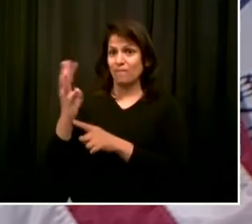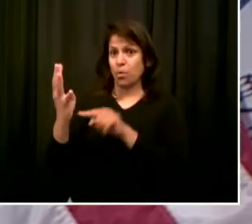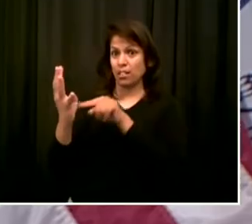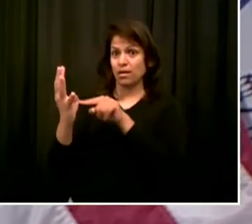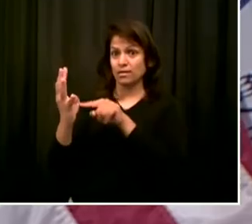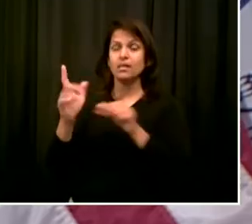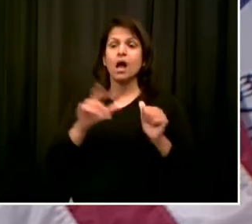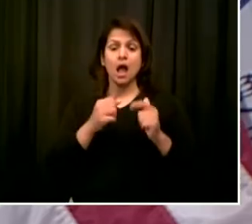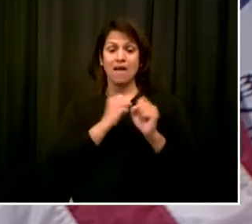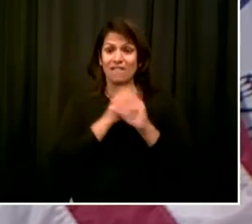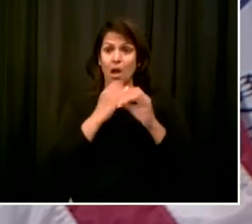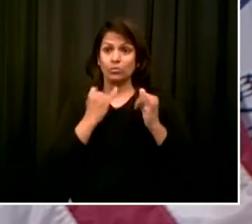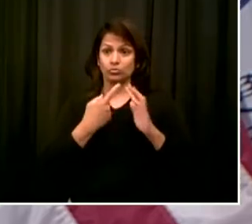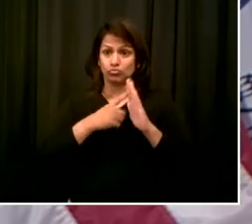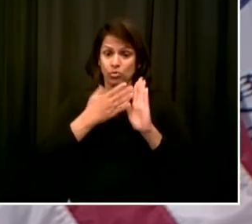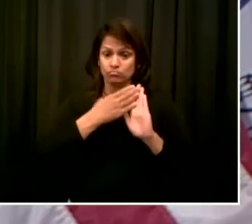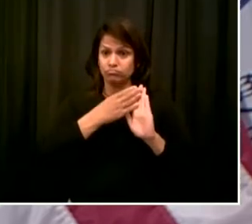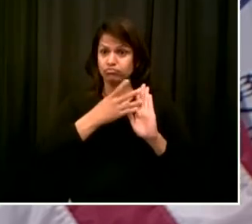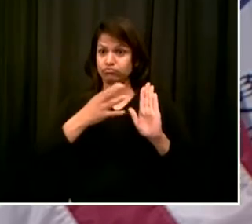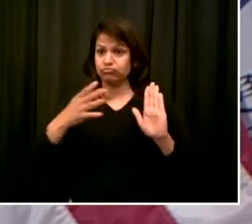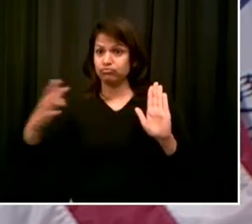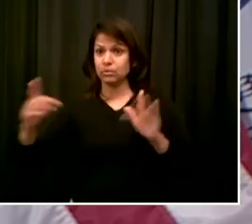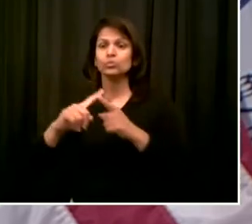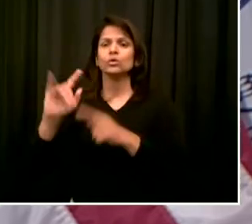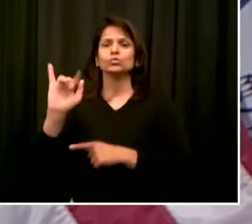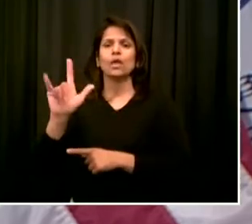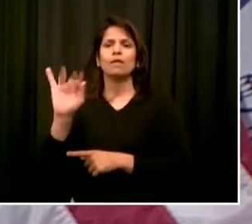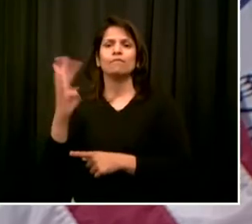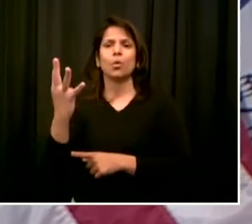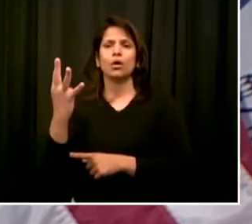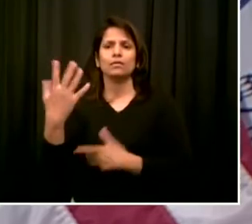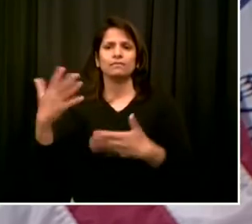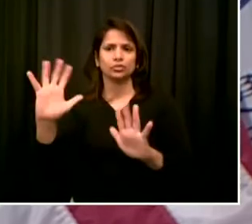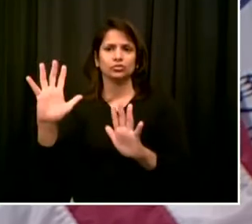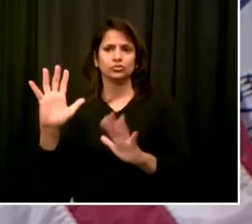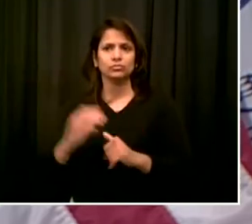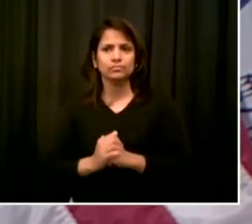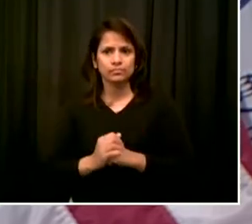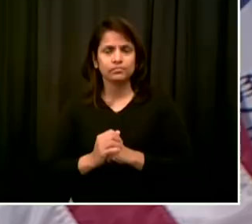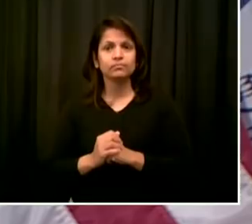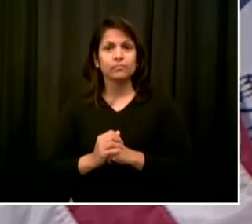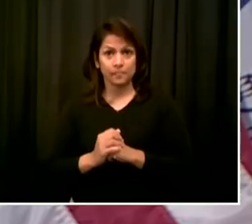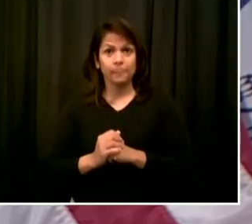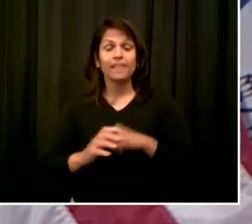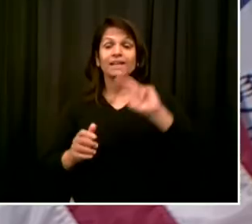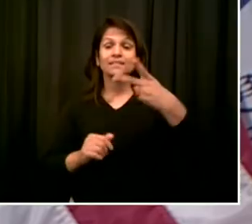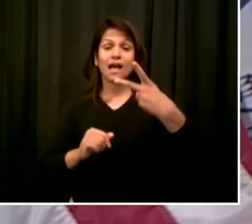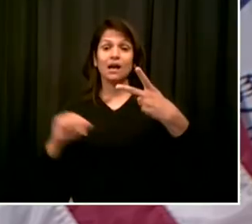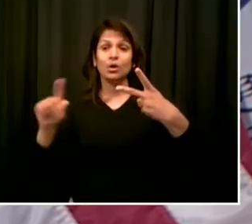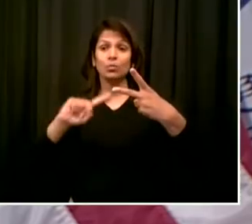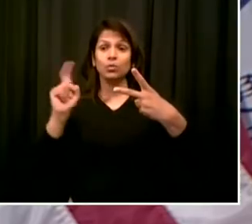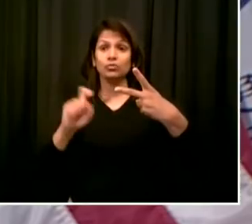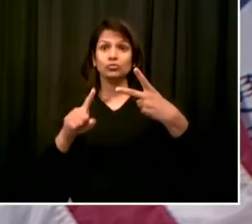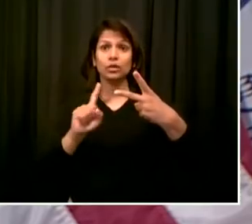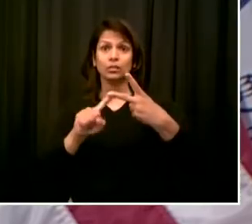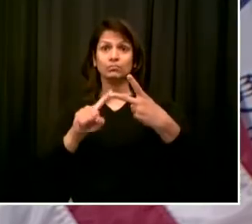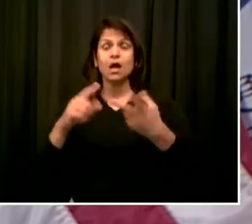IMPERFECT OPTIONS, I AGREE WITH MS. SEES THAT THIS IS THE BEST